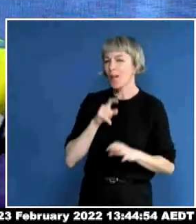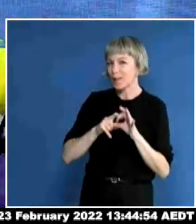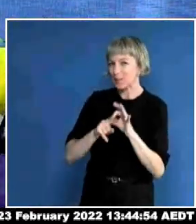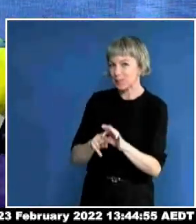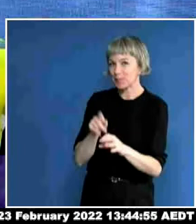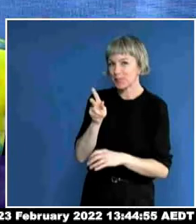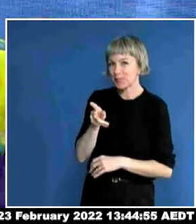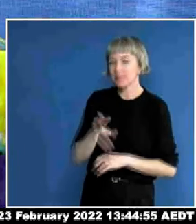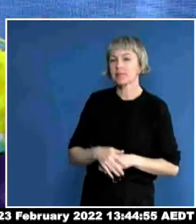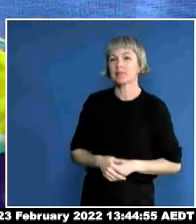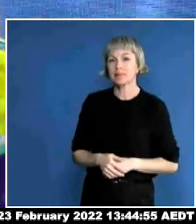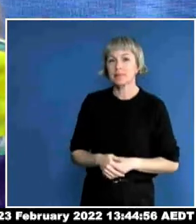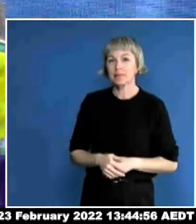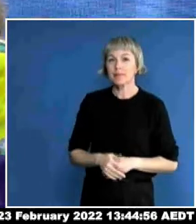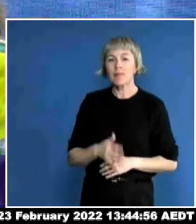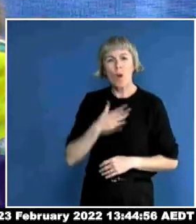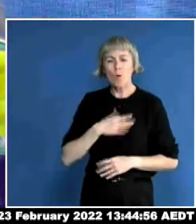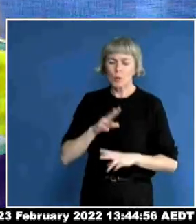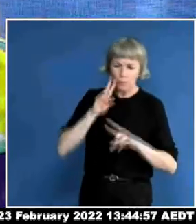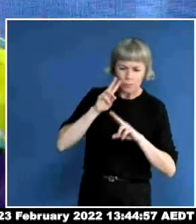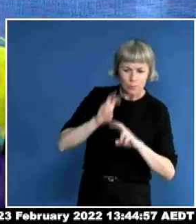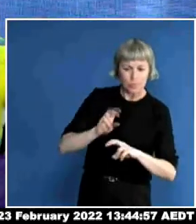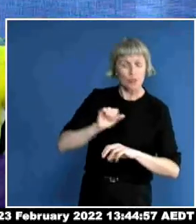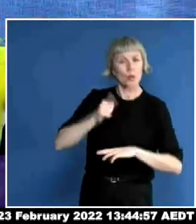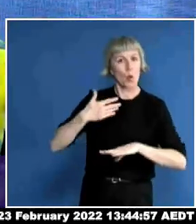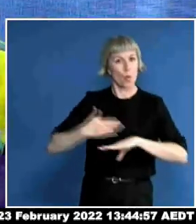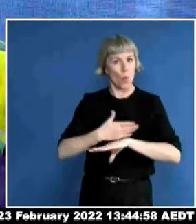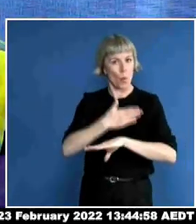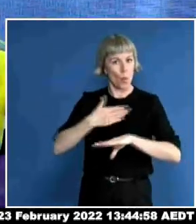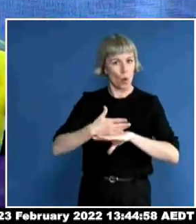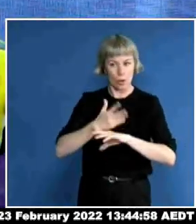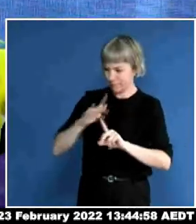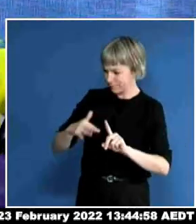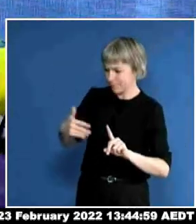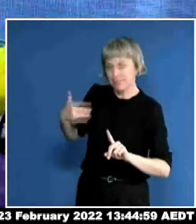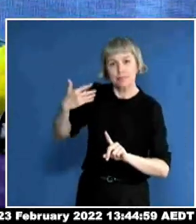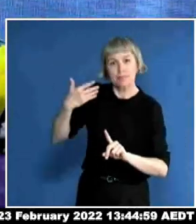the Royal Commissioners what you have done in terms of jobs and work experience.